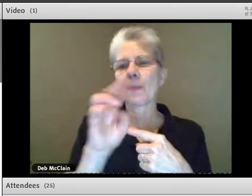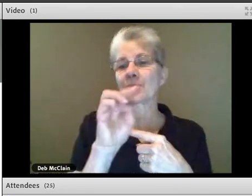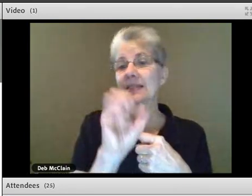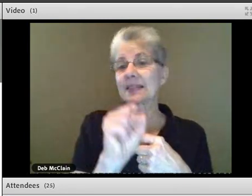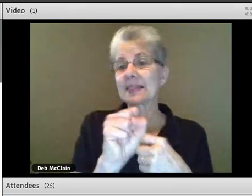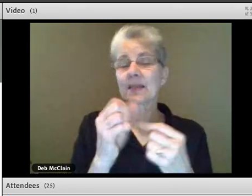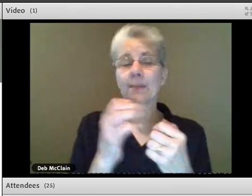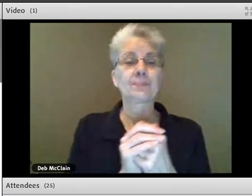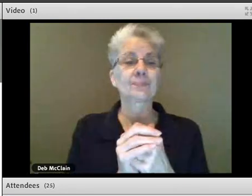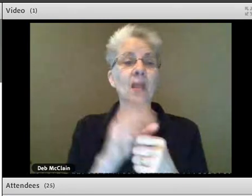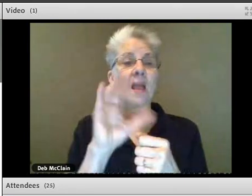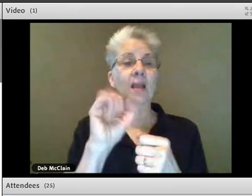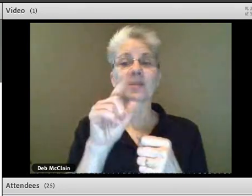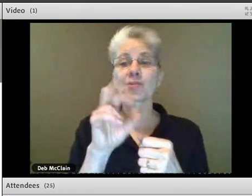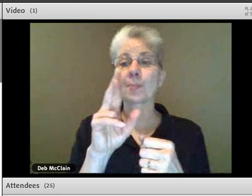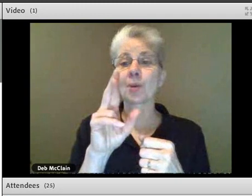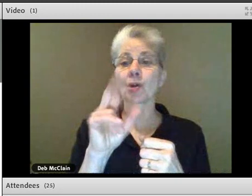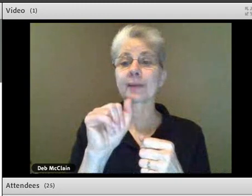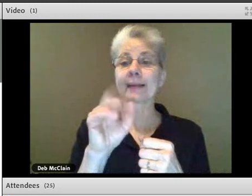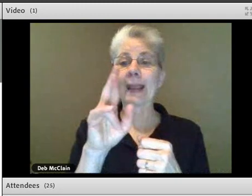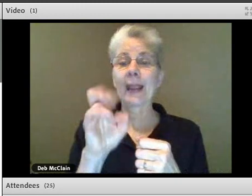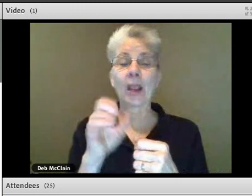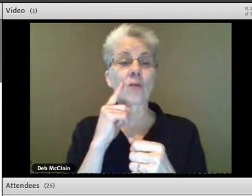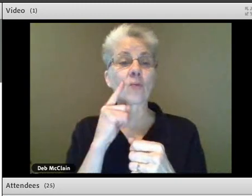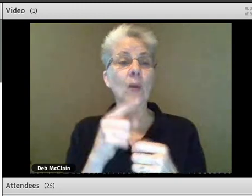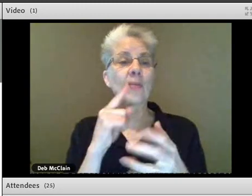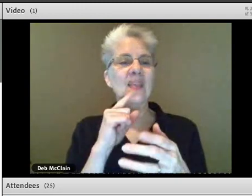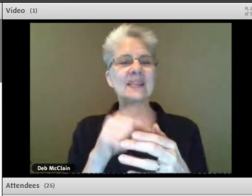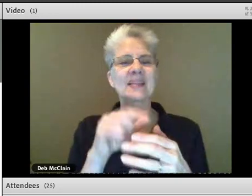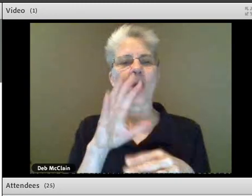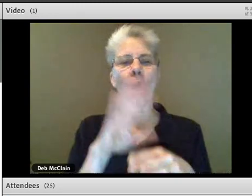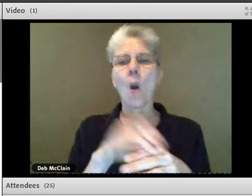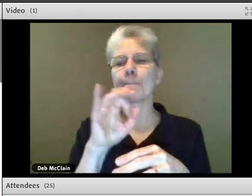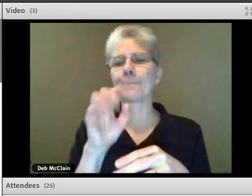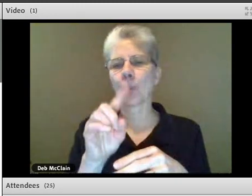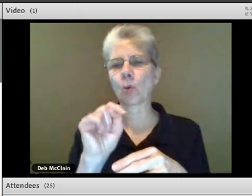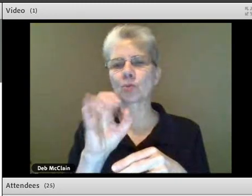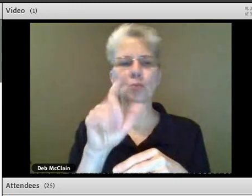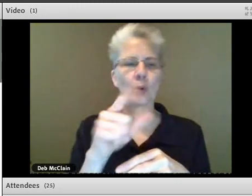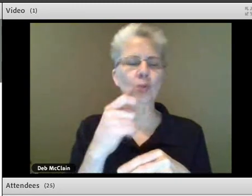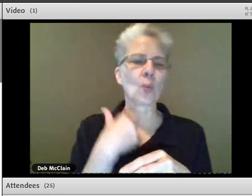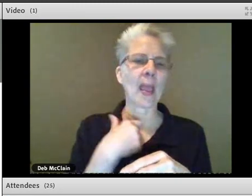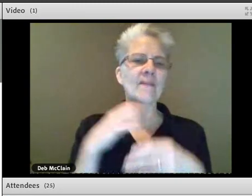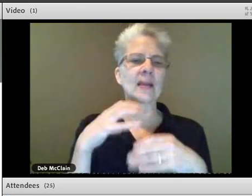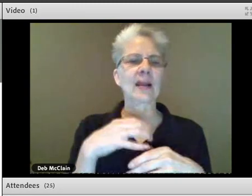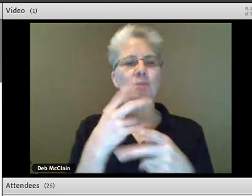Customer care, so if we were to onboard people on... This is, like, an onboarding tool, so we have our customer care team, teach them